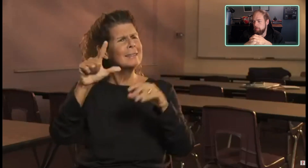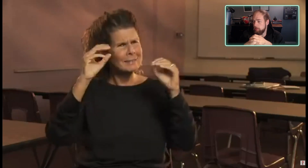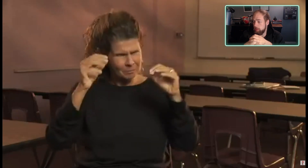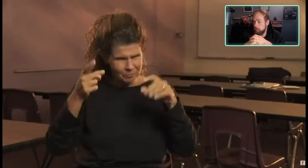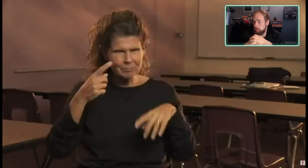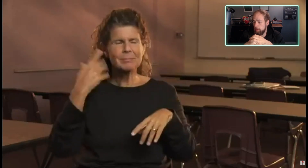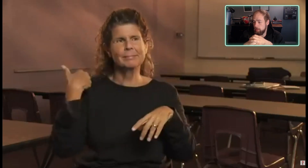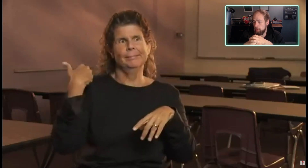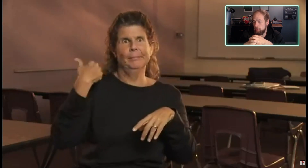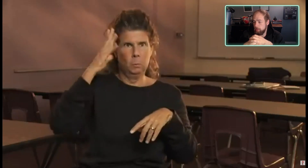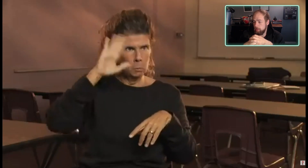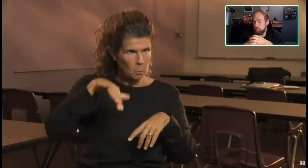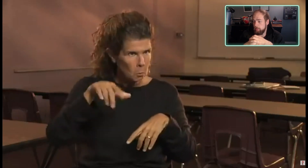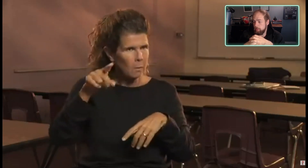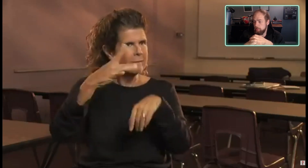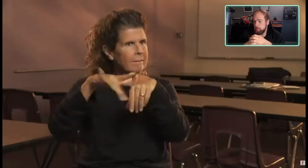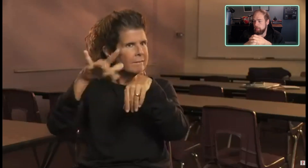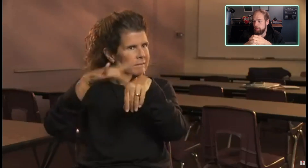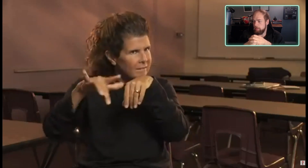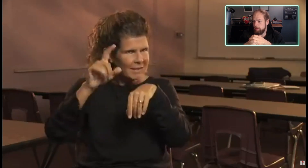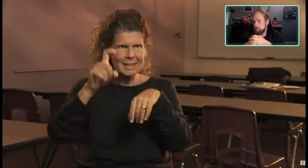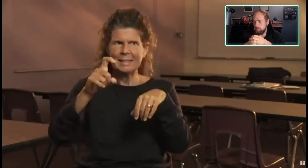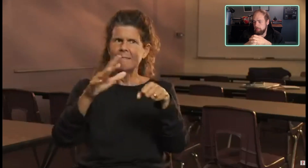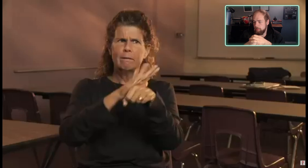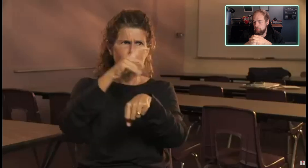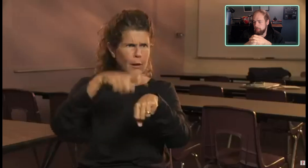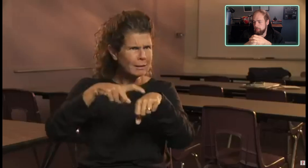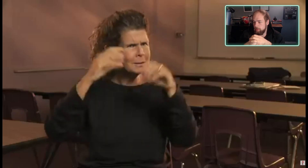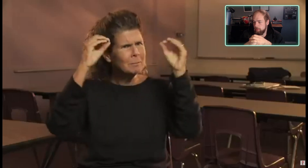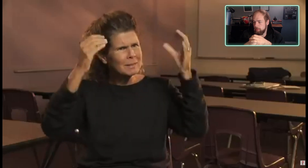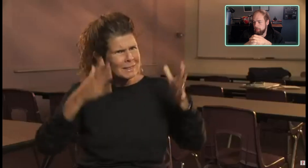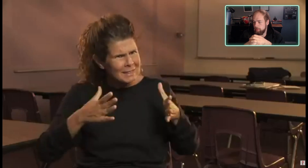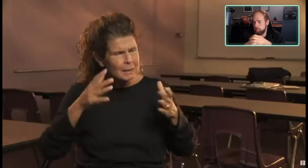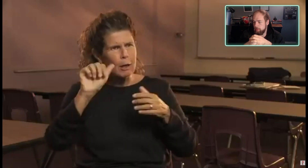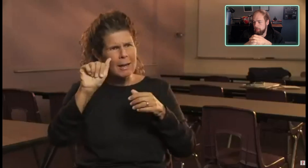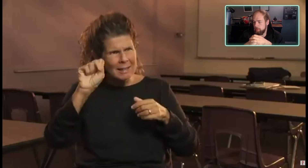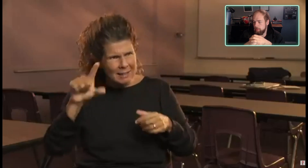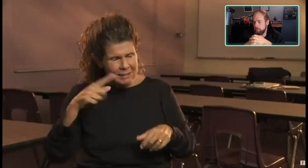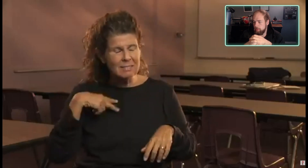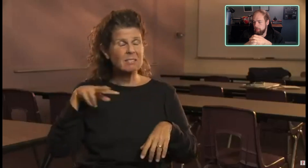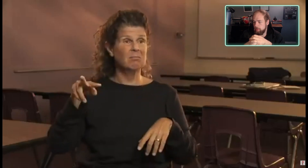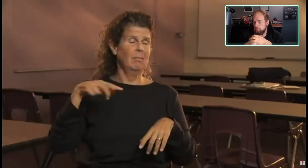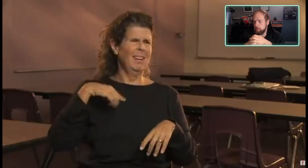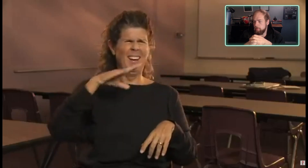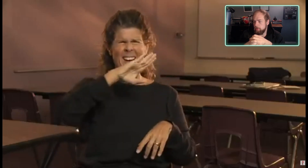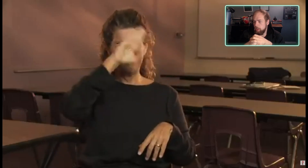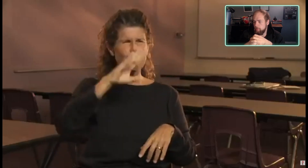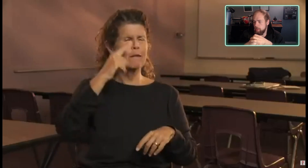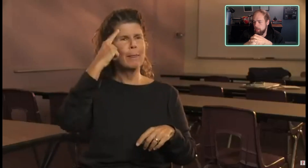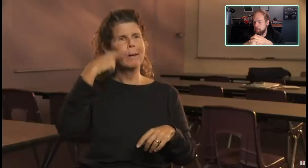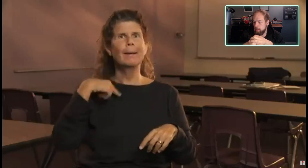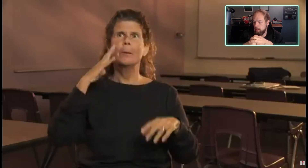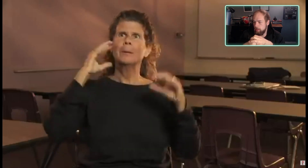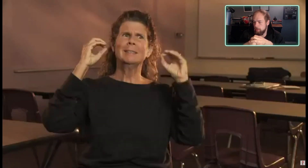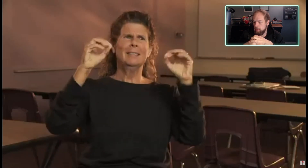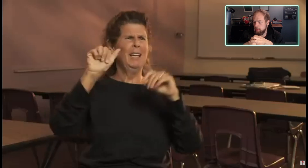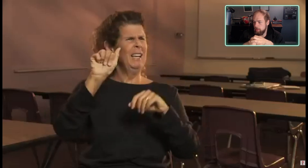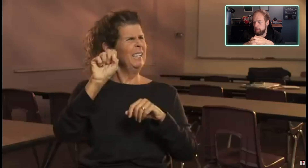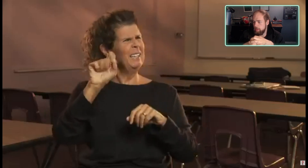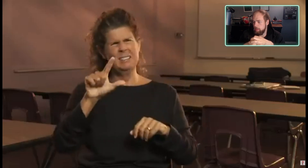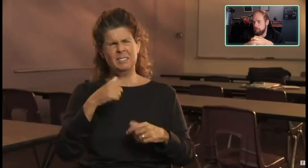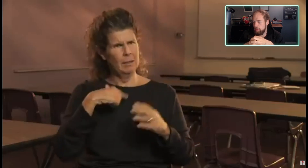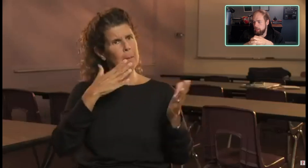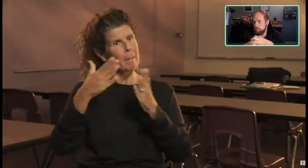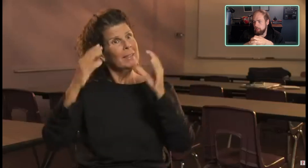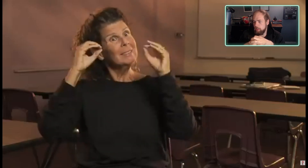University worked full-time as an ASL teacher I never thought